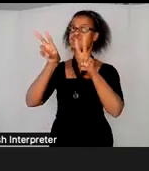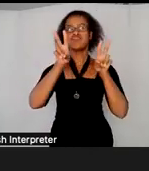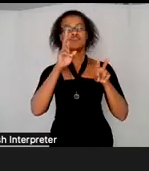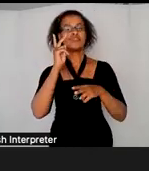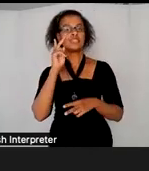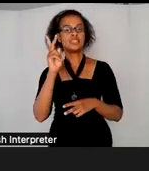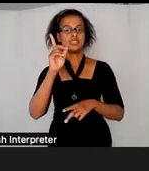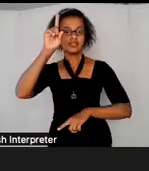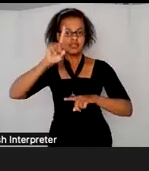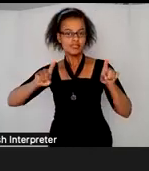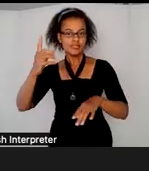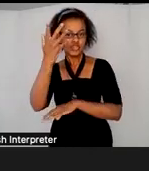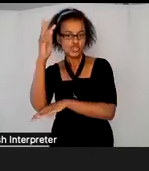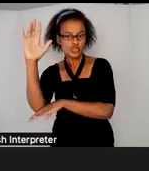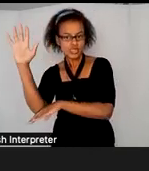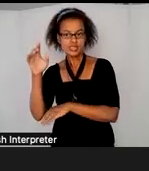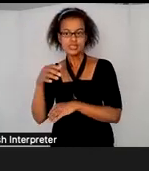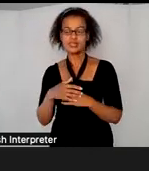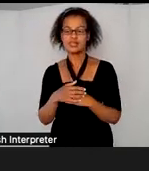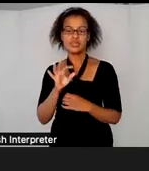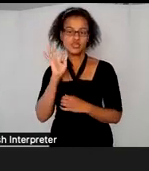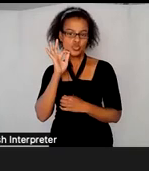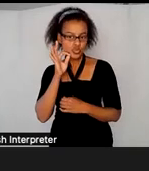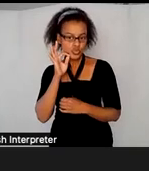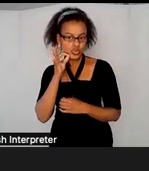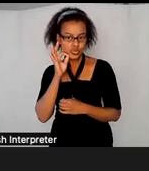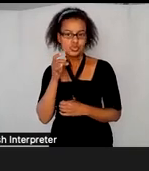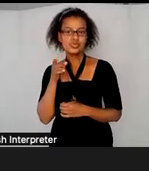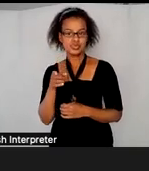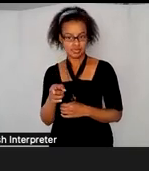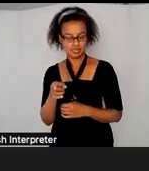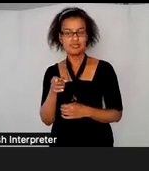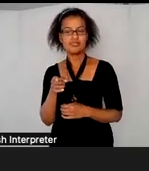and berries that happen throughout the year.